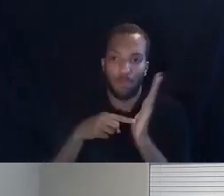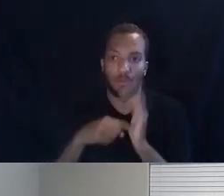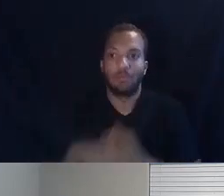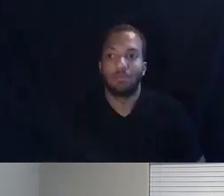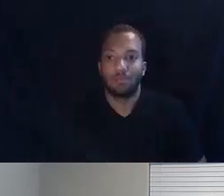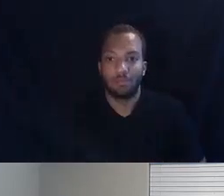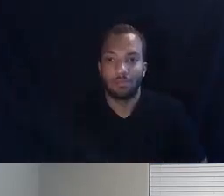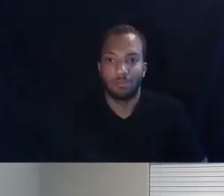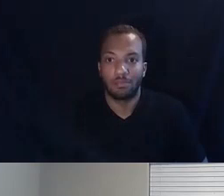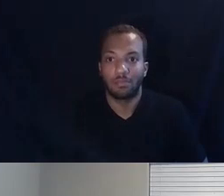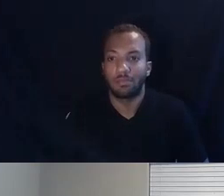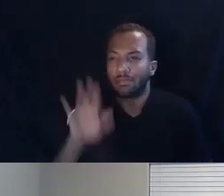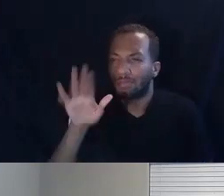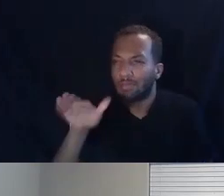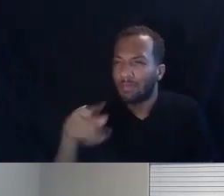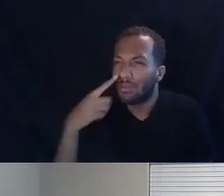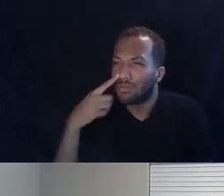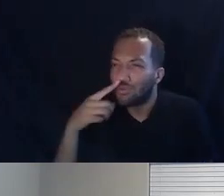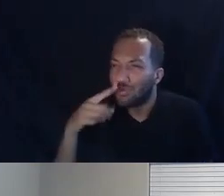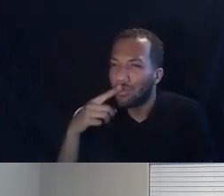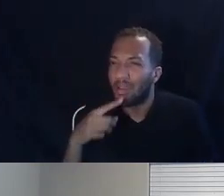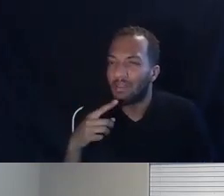[Uju] Sorry Dolly, you're going out a little bit. It's a little muffled.